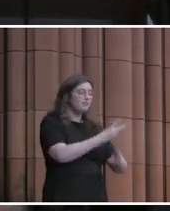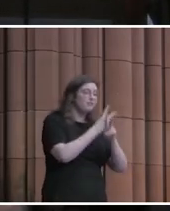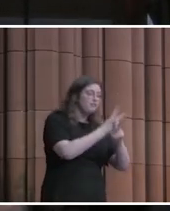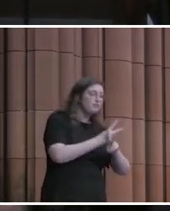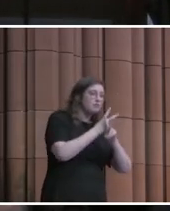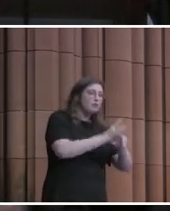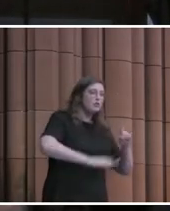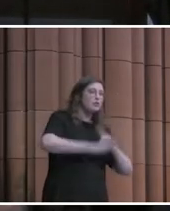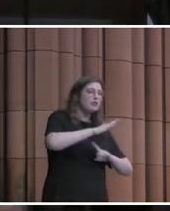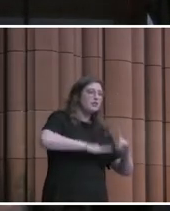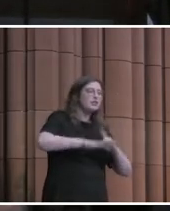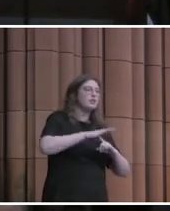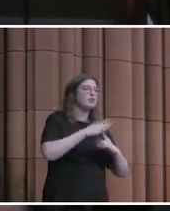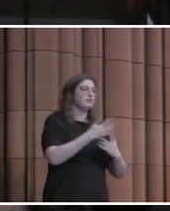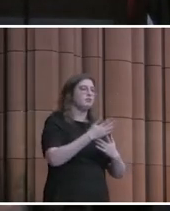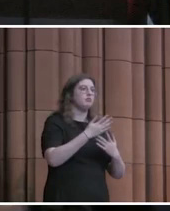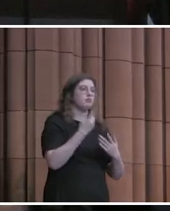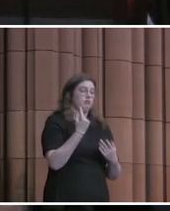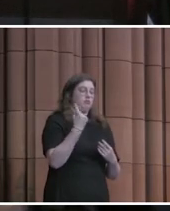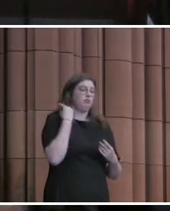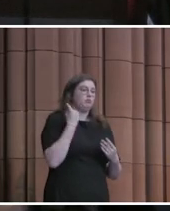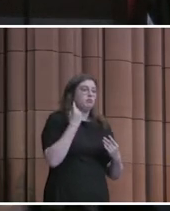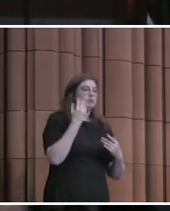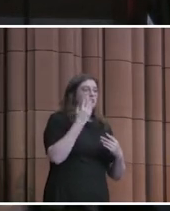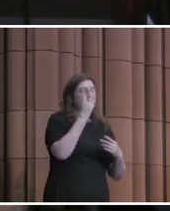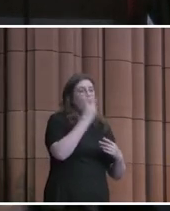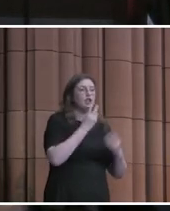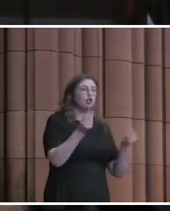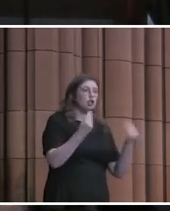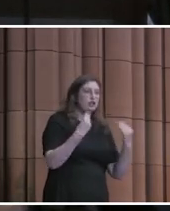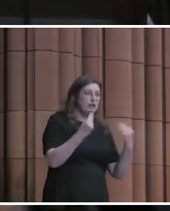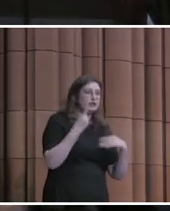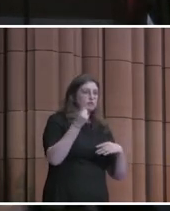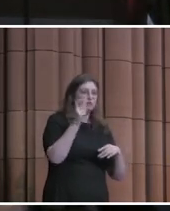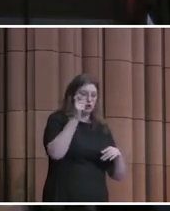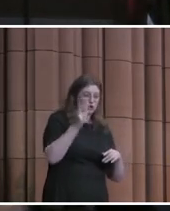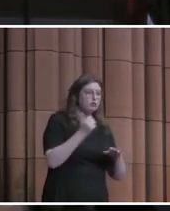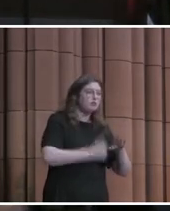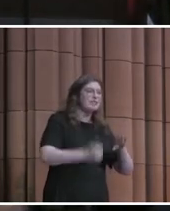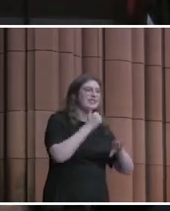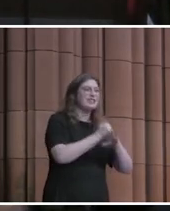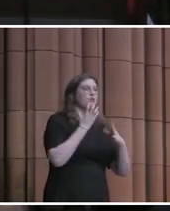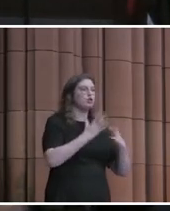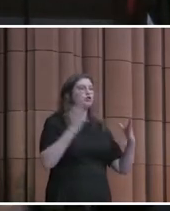It was a student of Aristotle, Demetrius of Phalerum who was instrumental in setting up the great Library of Alexandria